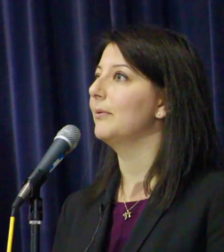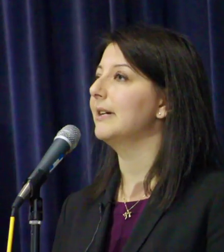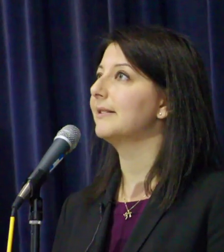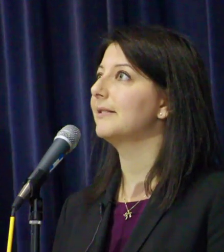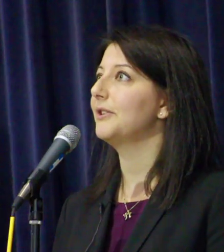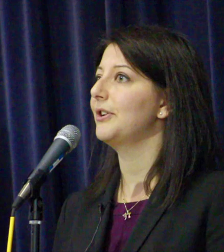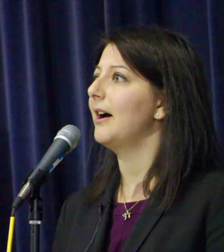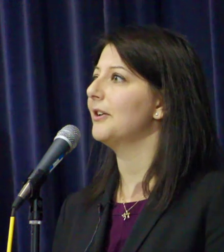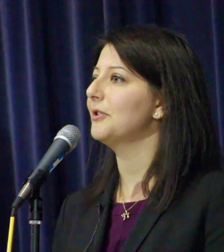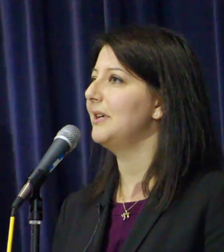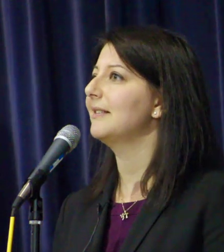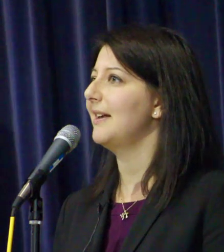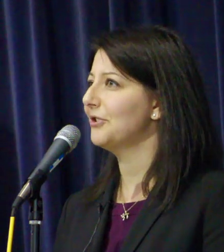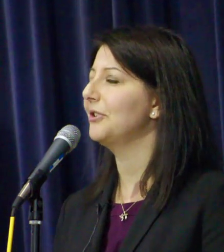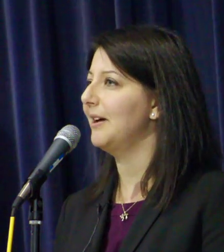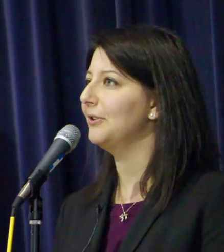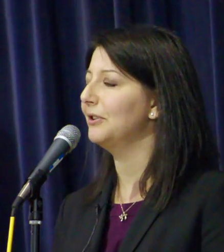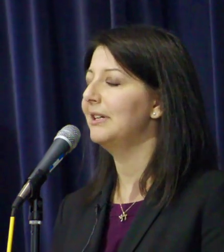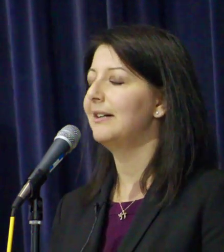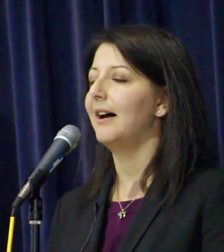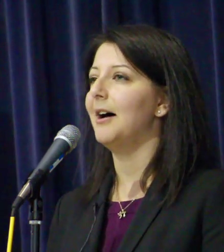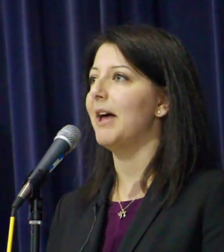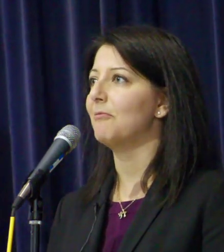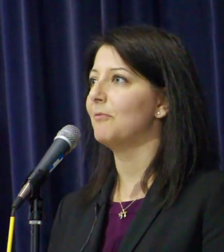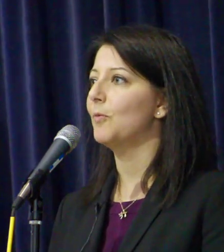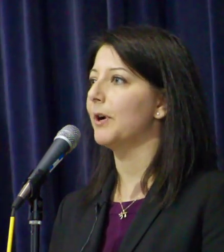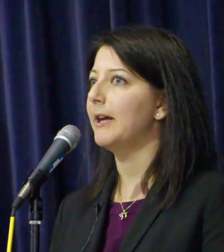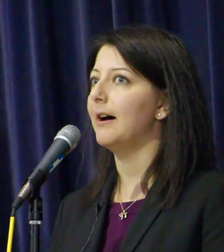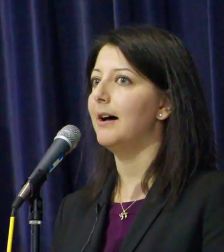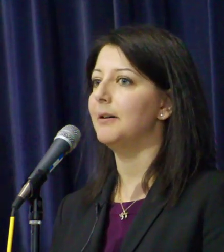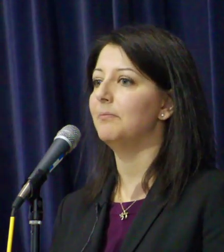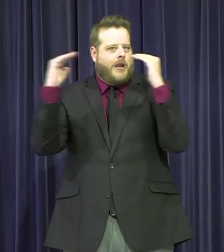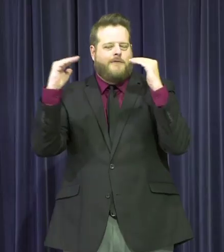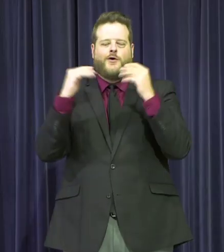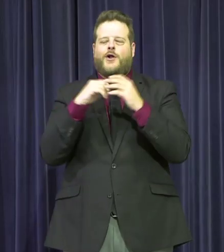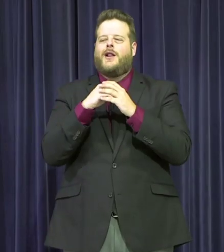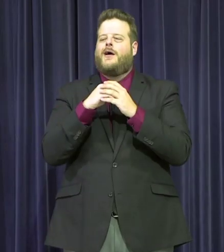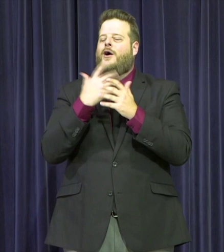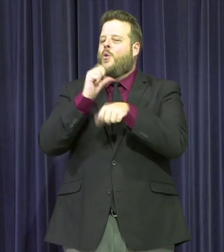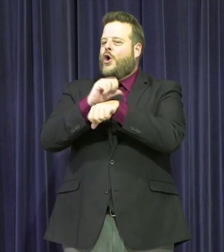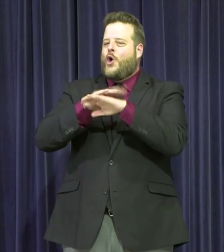It was such an honor to be at the national level and working on policy and a lot of my